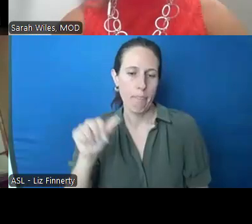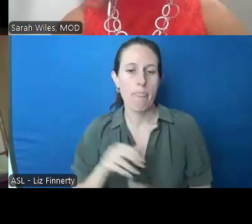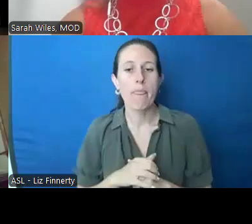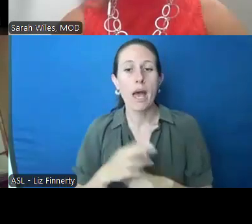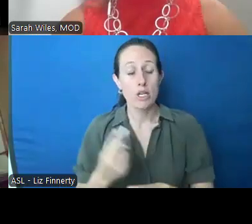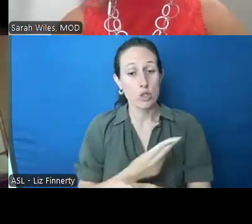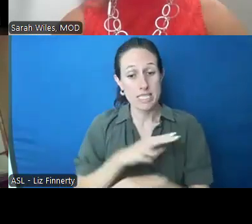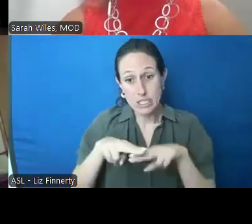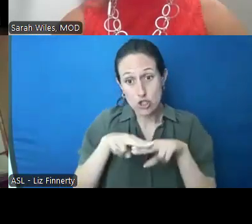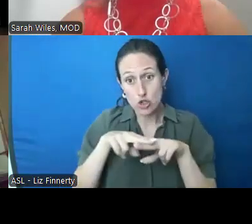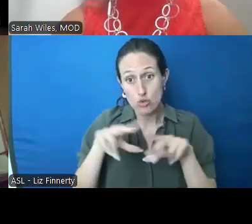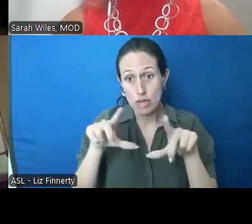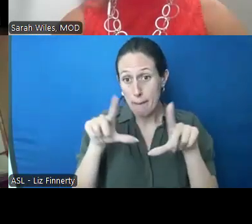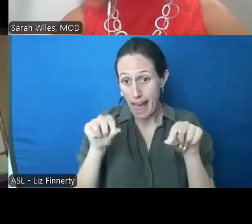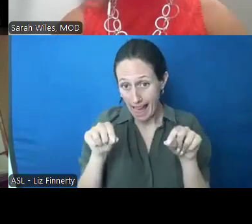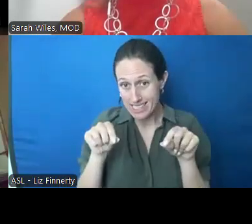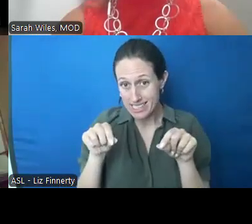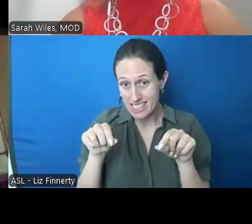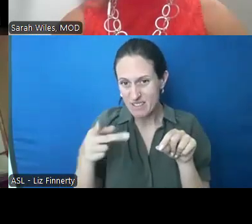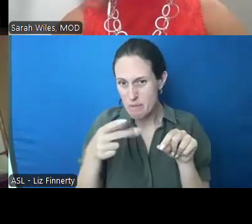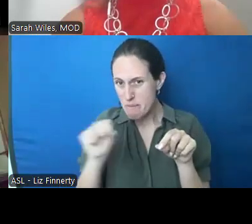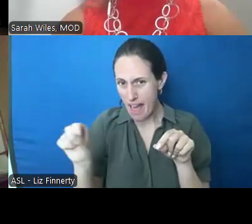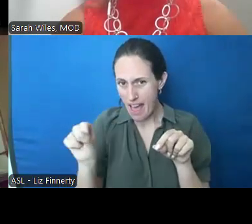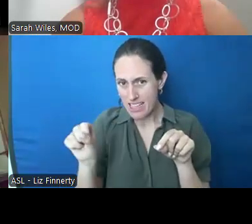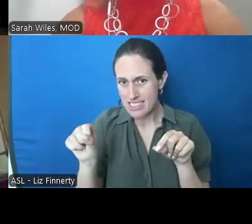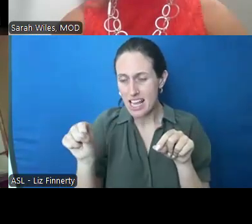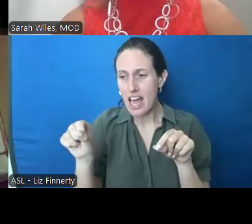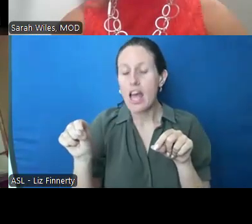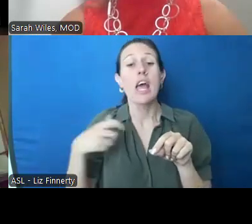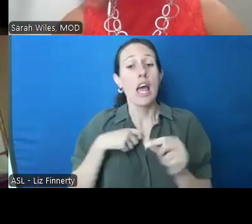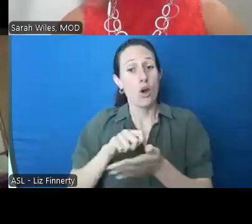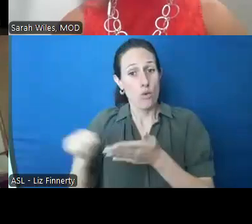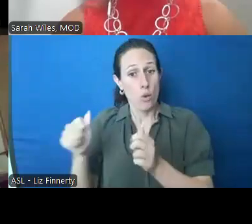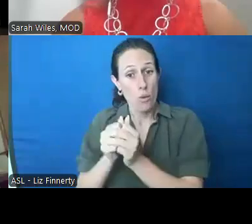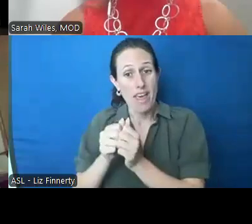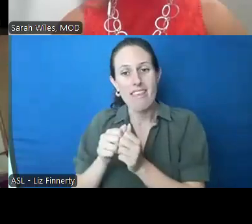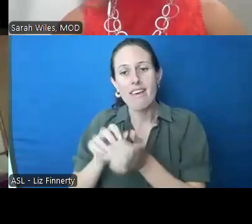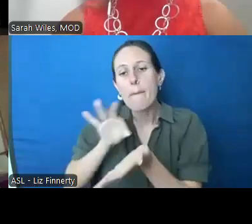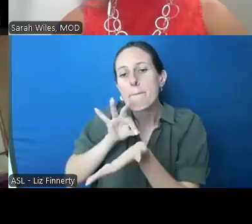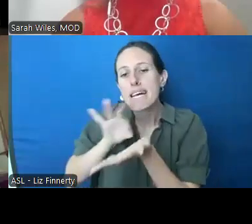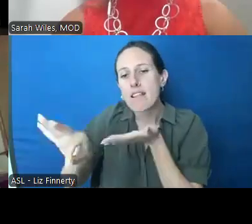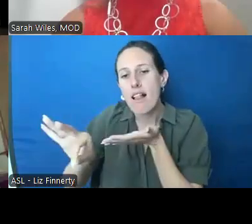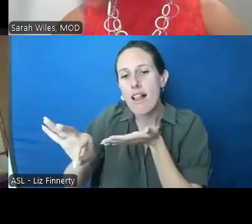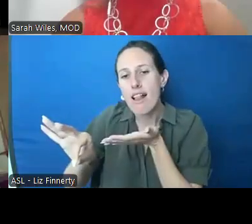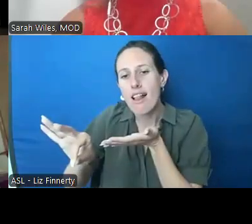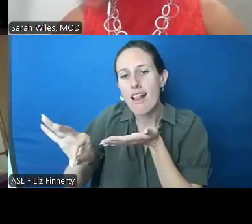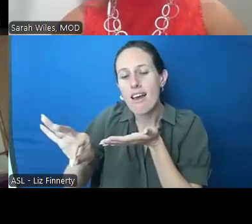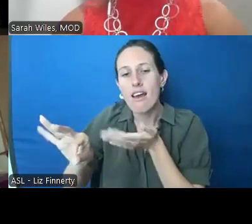using a train pass and the train pass was written in pencil and not script, because I didn't